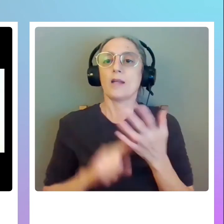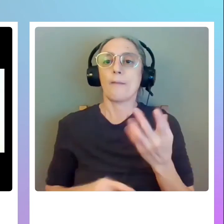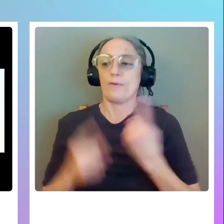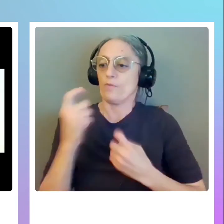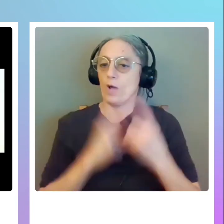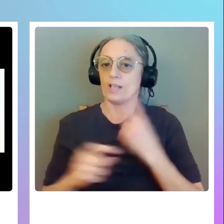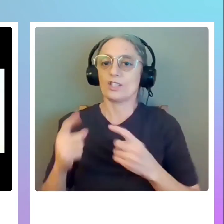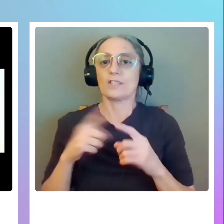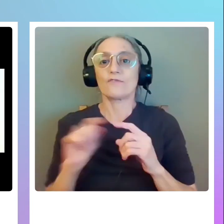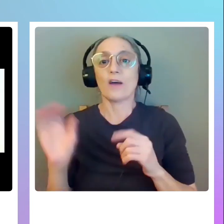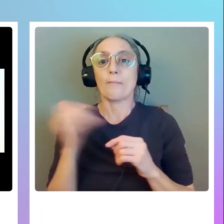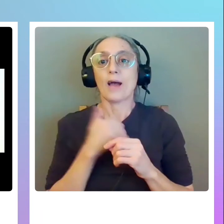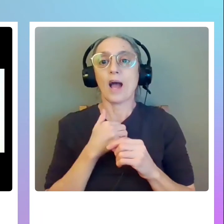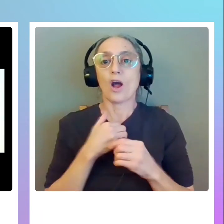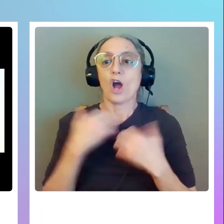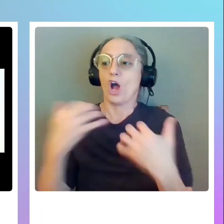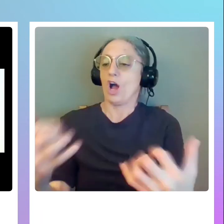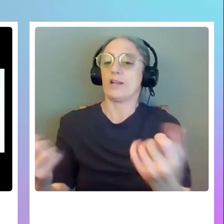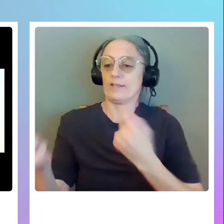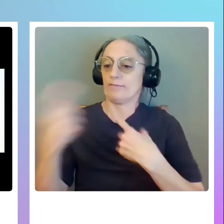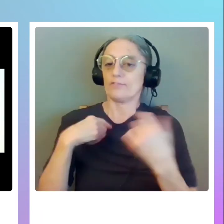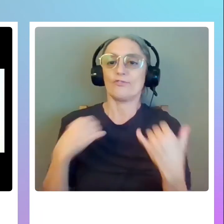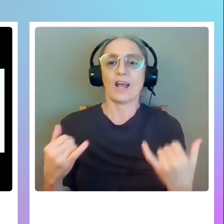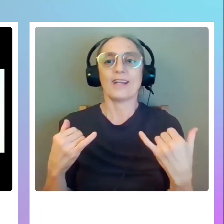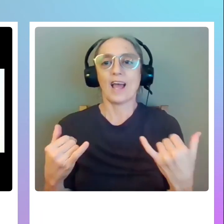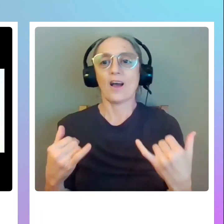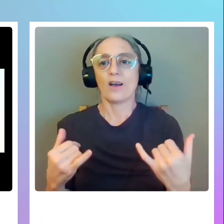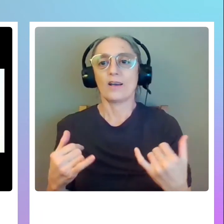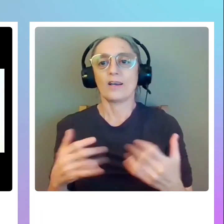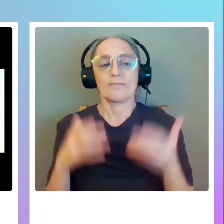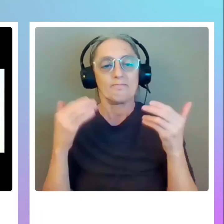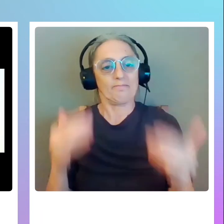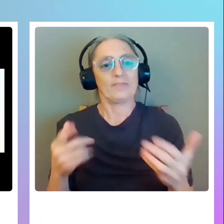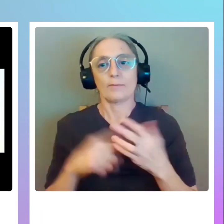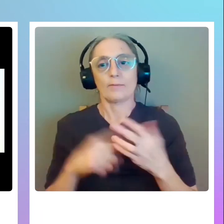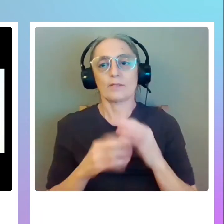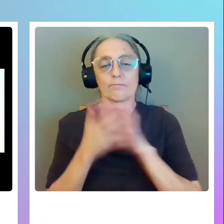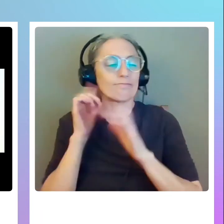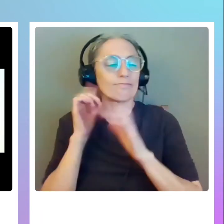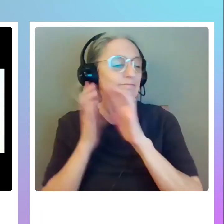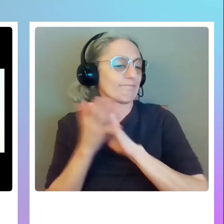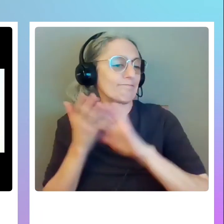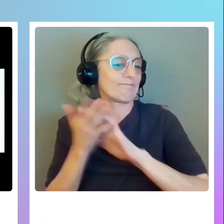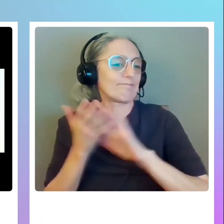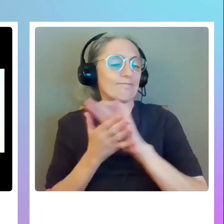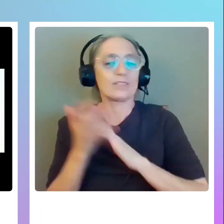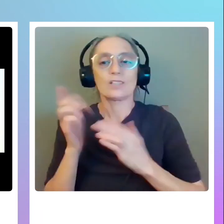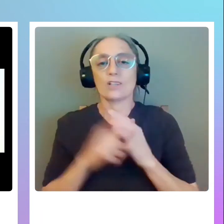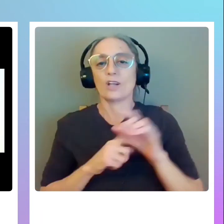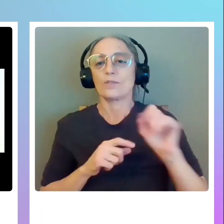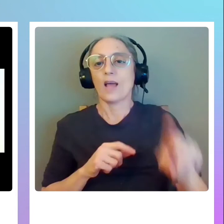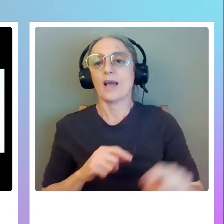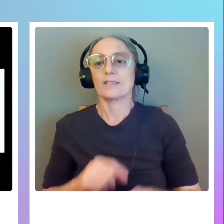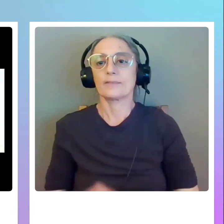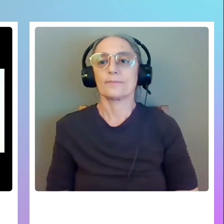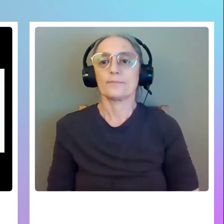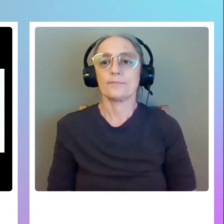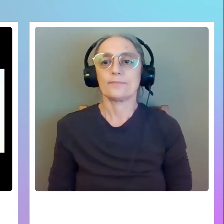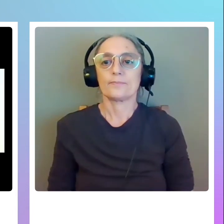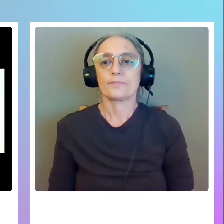from our audience right now, so I'm gonna start firing them off. All right.